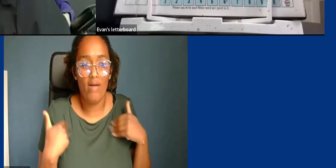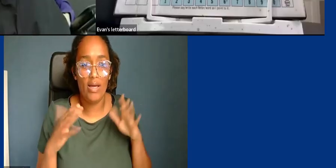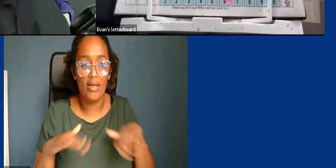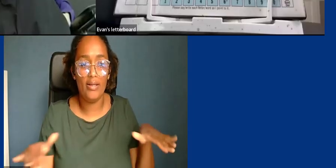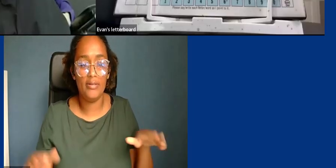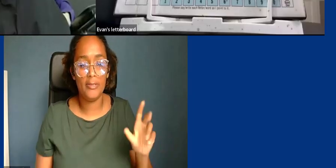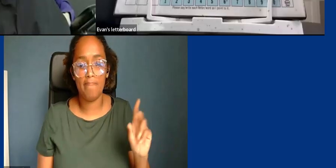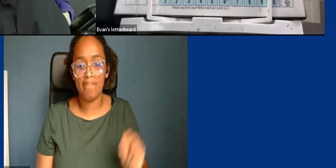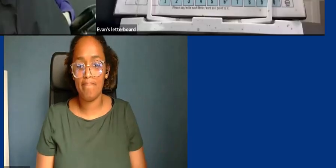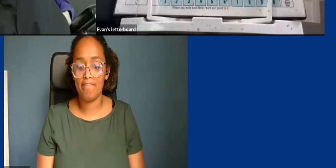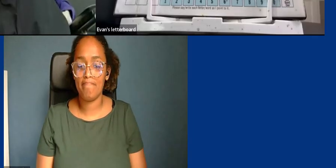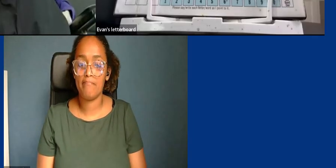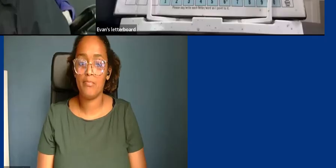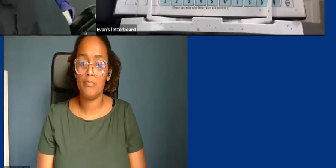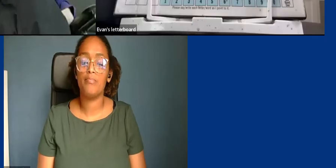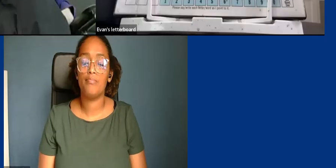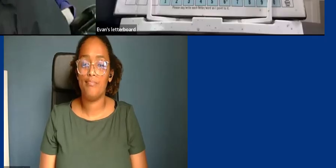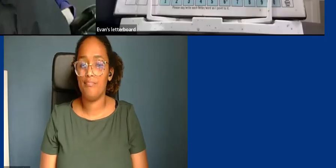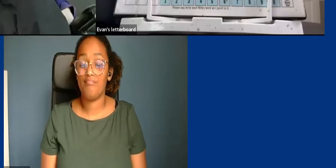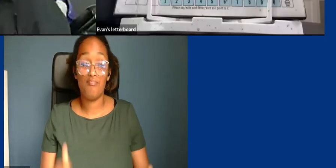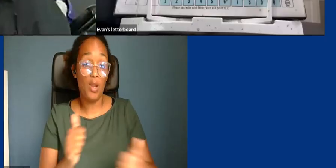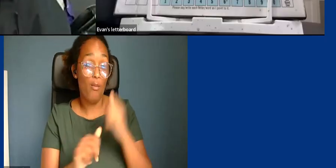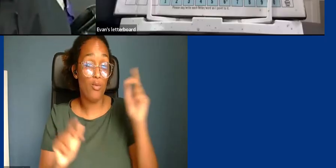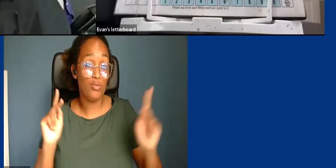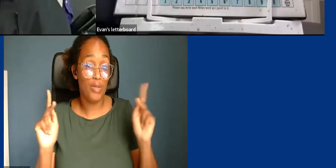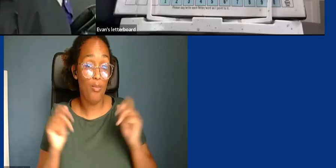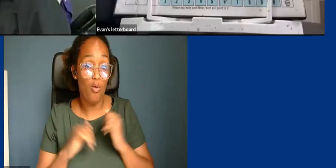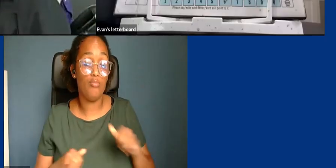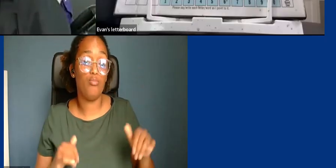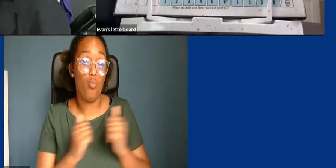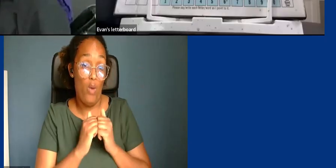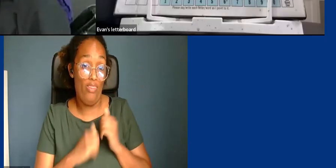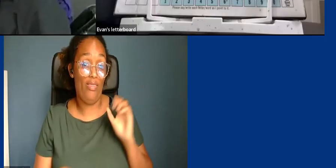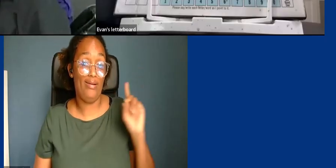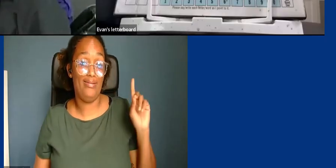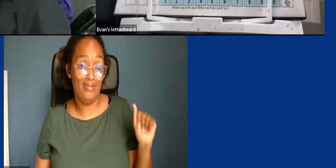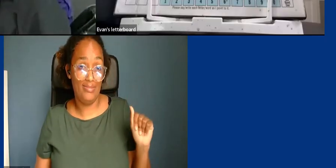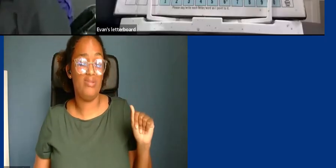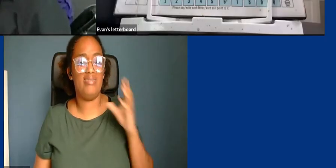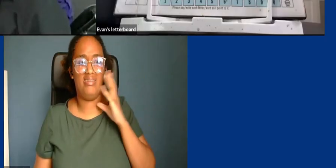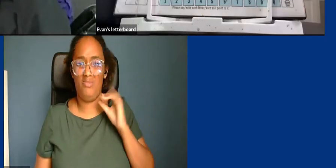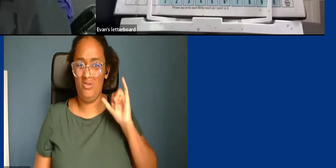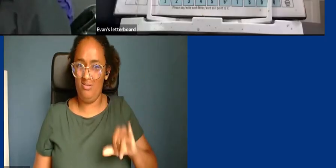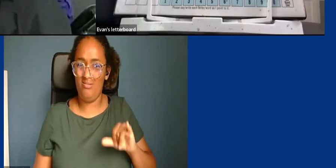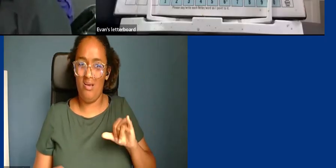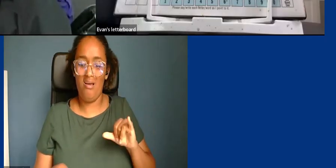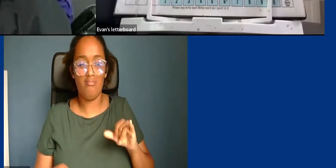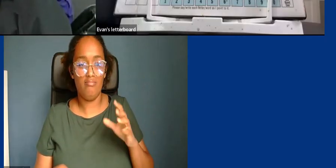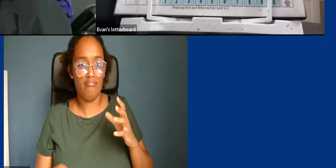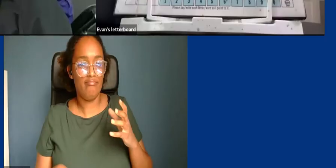Most people with disabilities experience infantilization, sometimes as serious as that